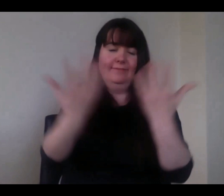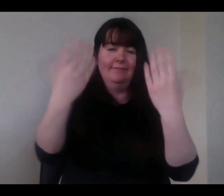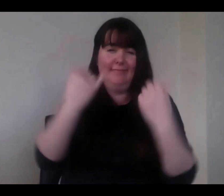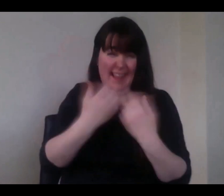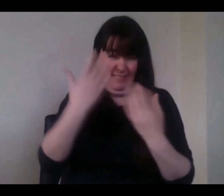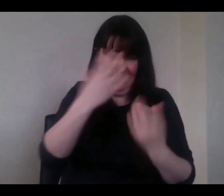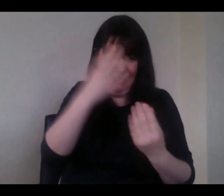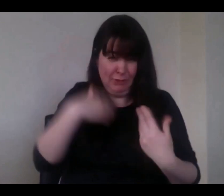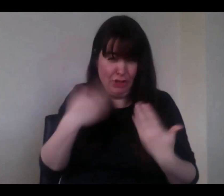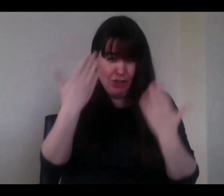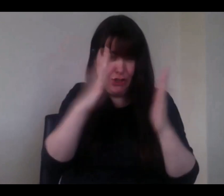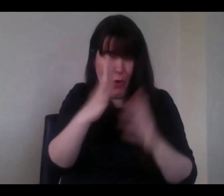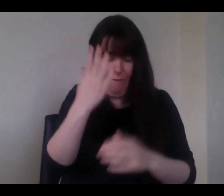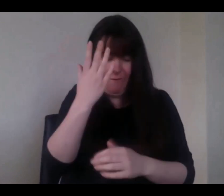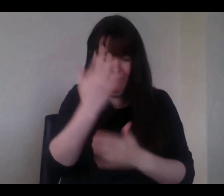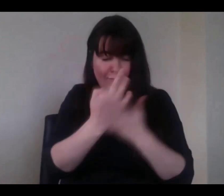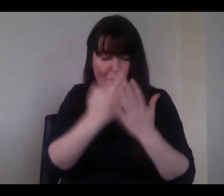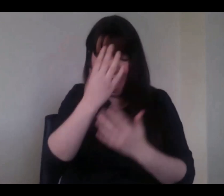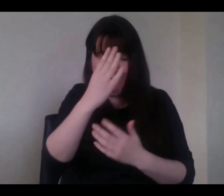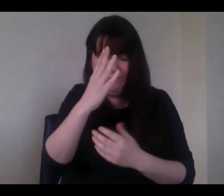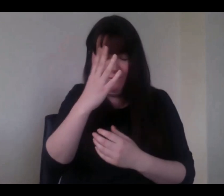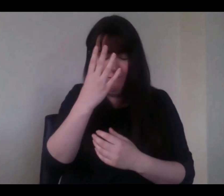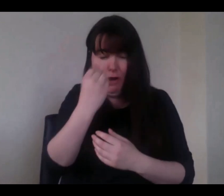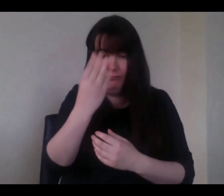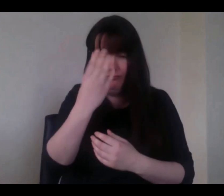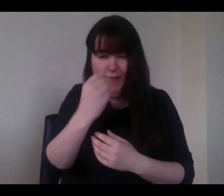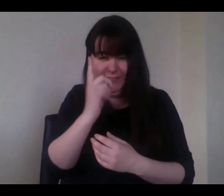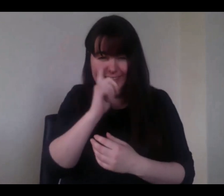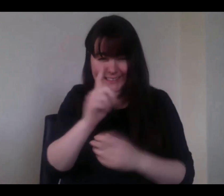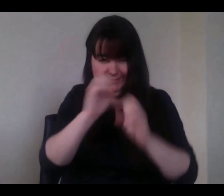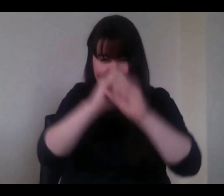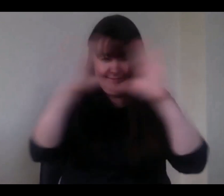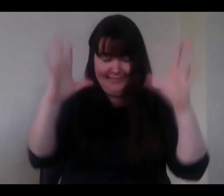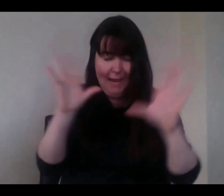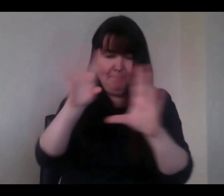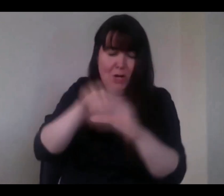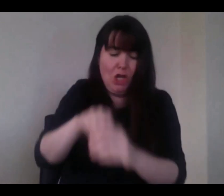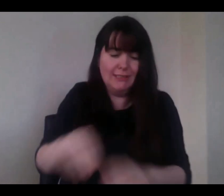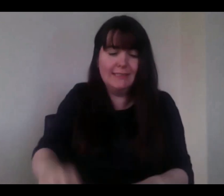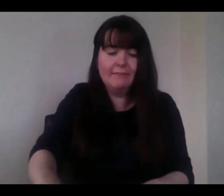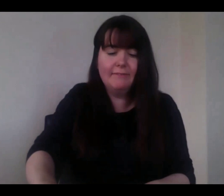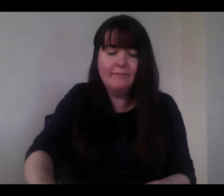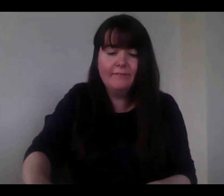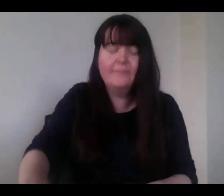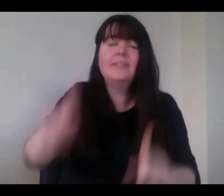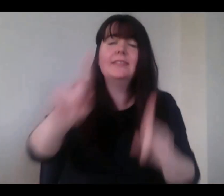of theatre, you know. You came into our world in both physical and visual ways.